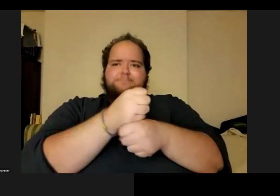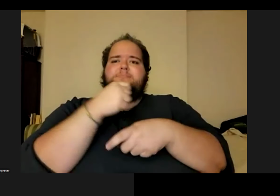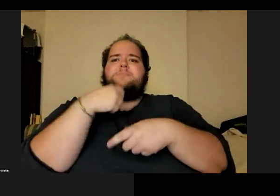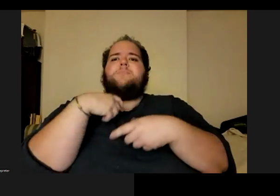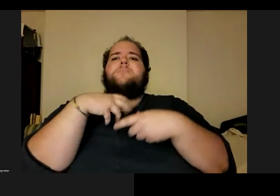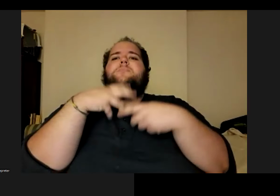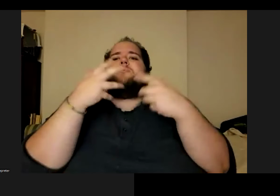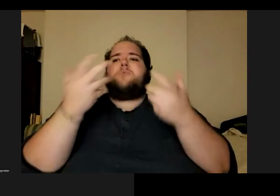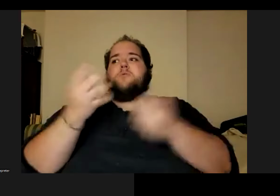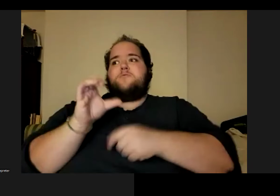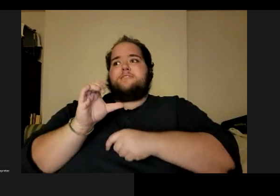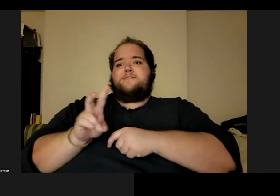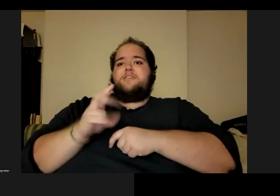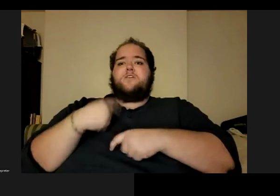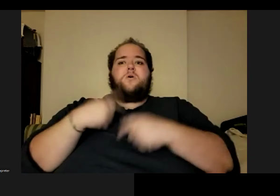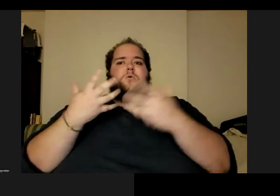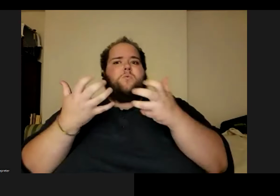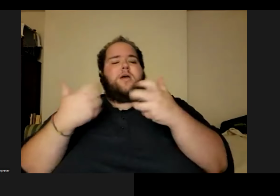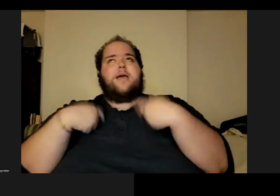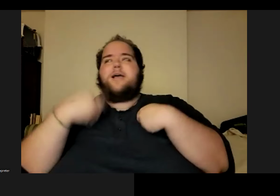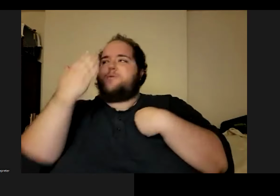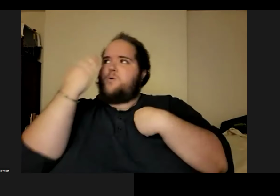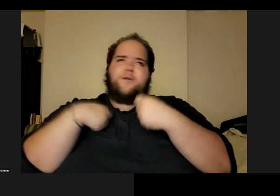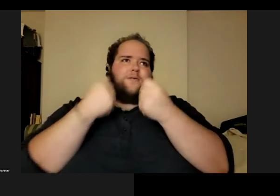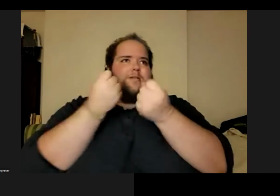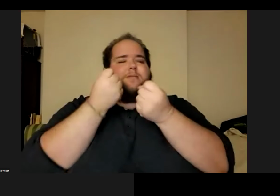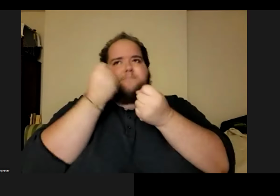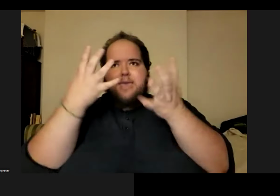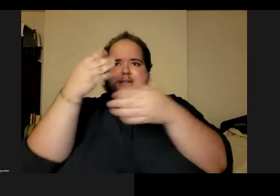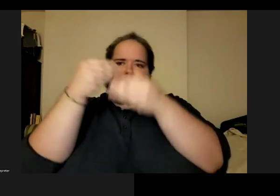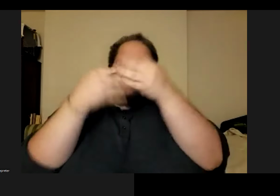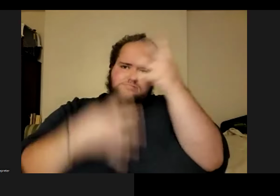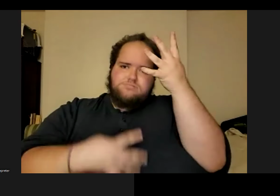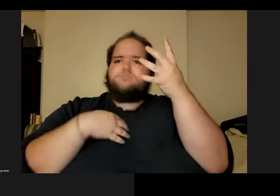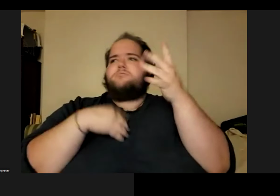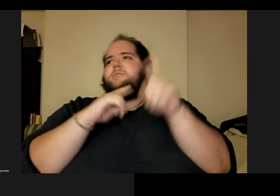we all have so many things that we're doing. I know a lot of us wear so many different hats.